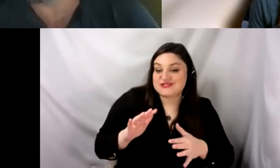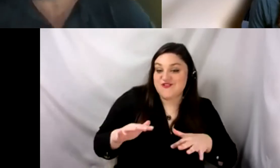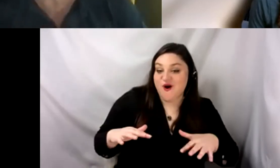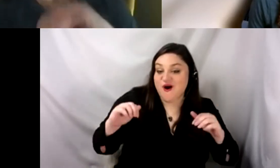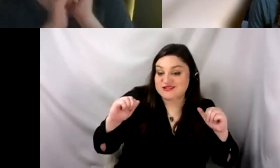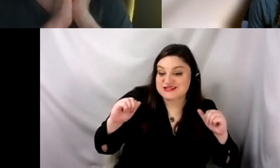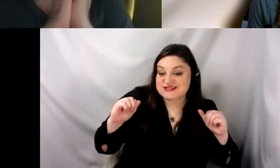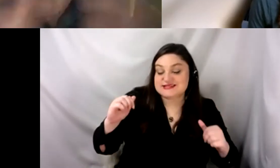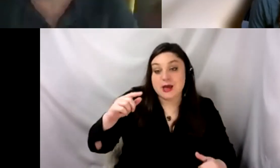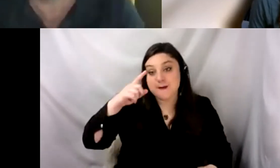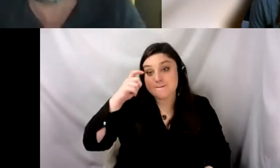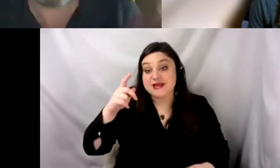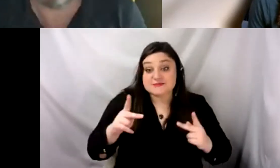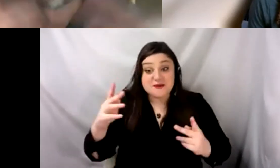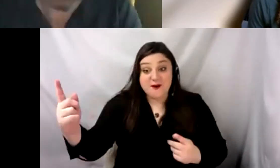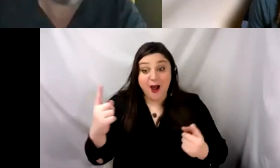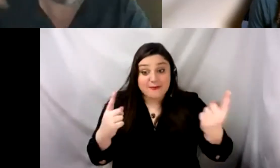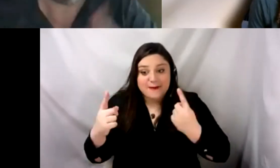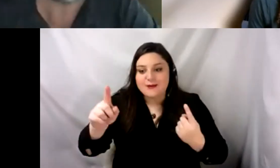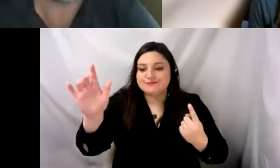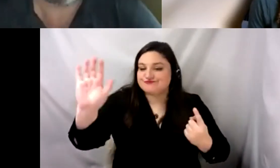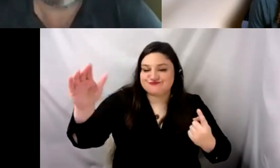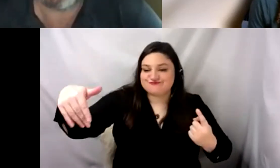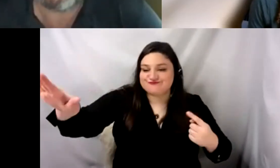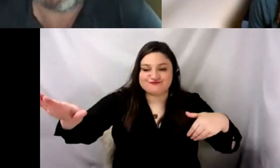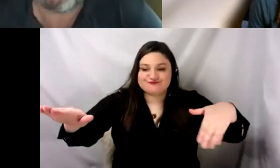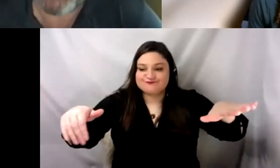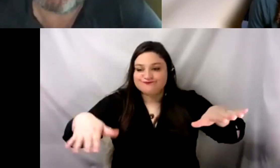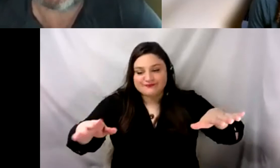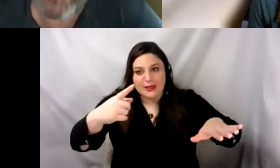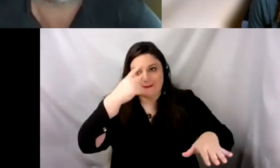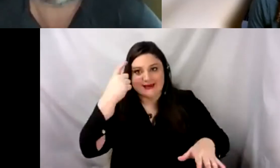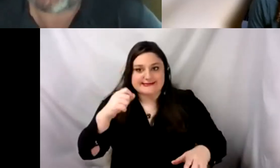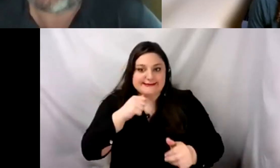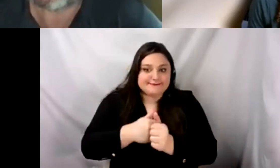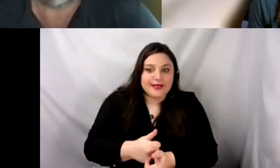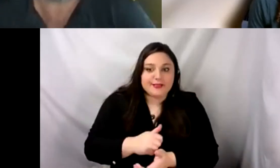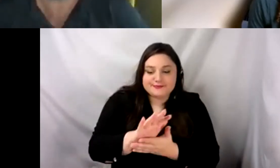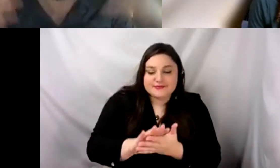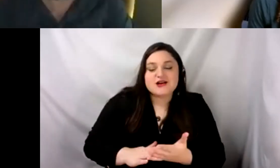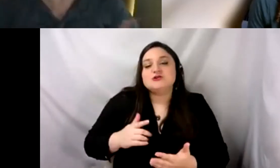and opportunity to rethink your programs and re-tell us how you use the money.